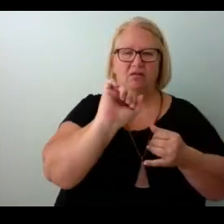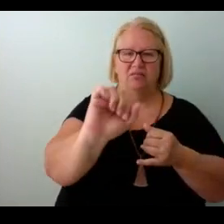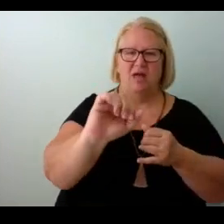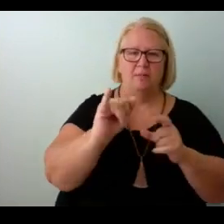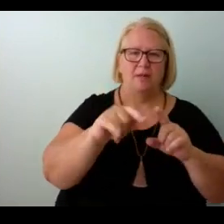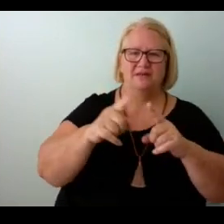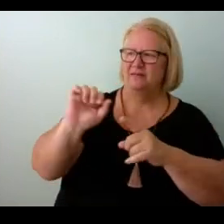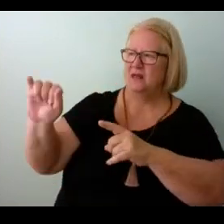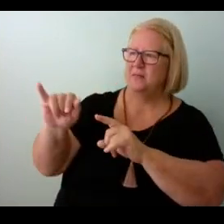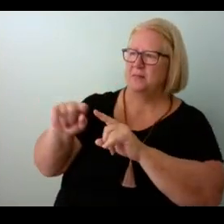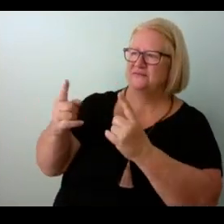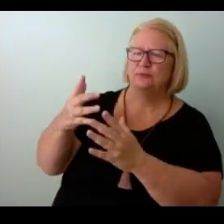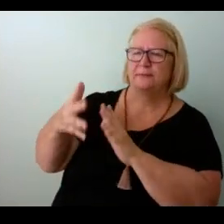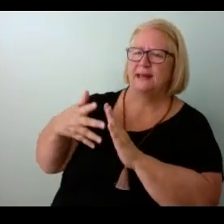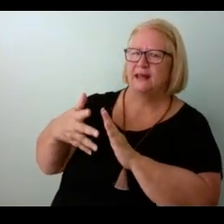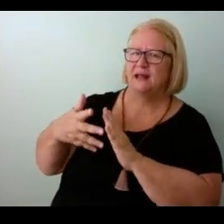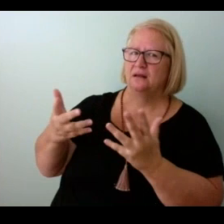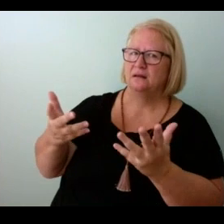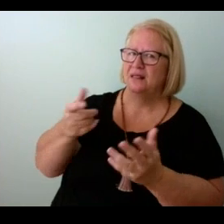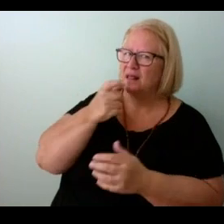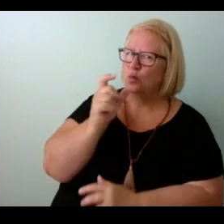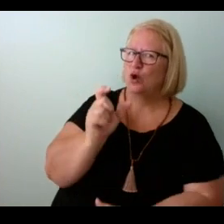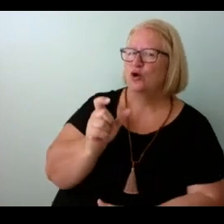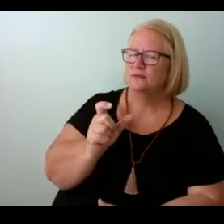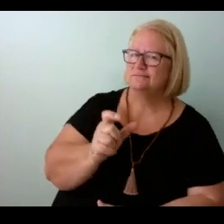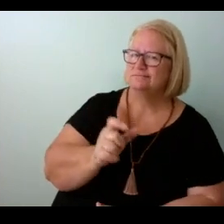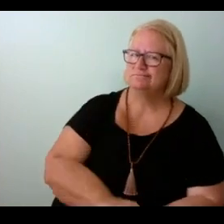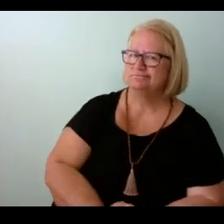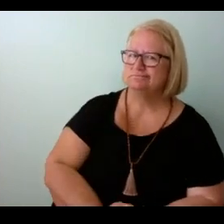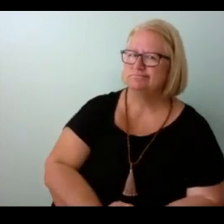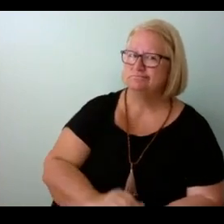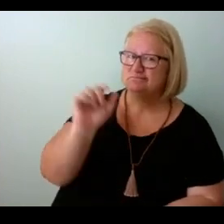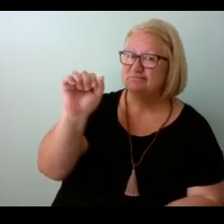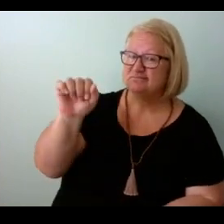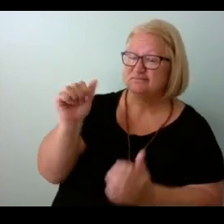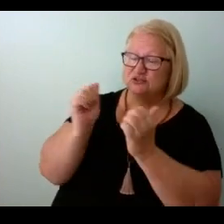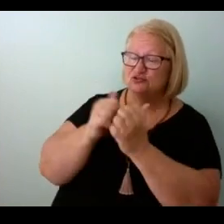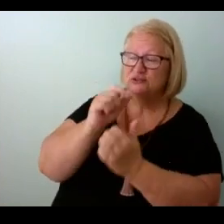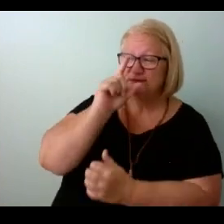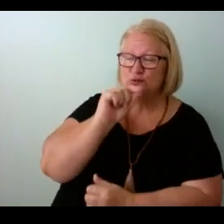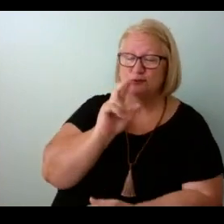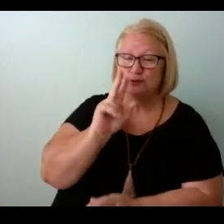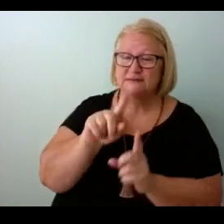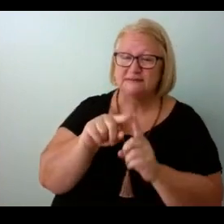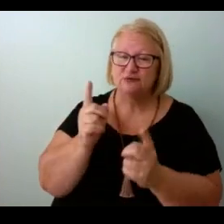That's correct. Thank you.